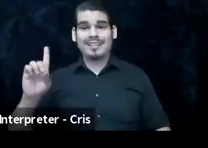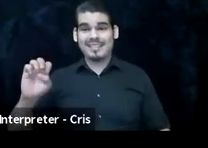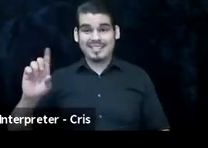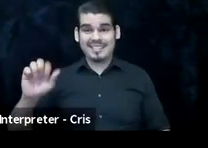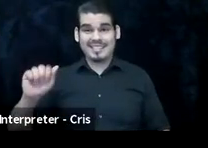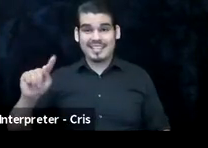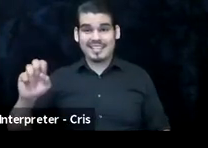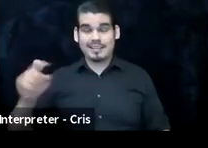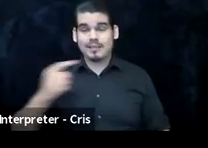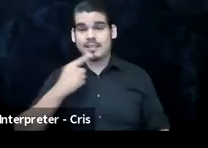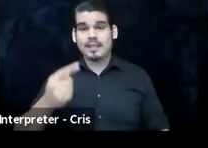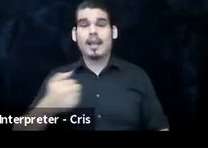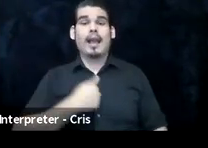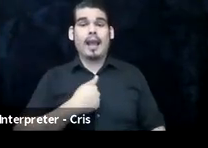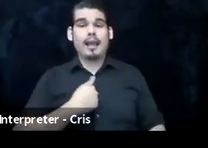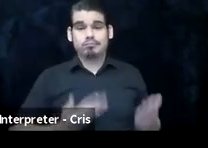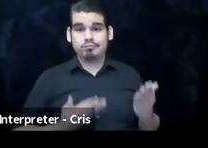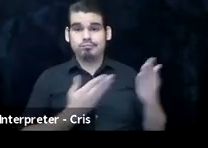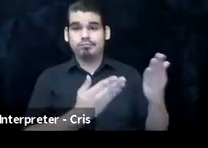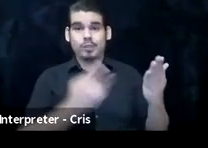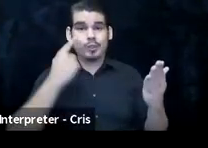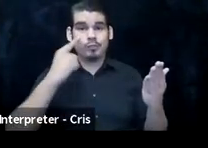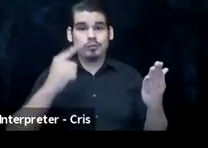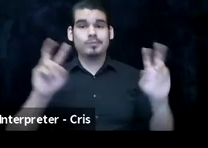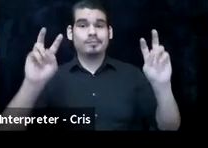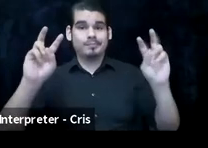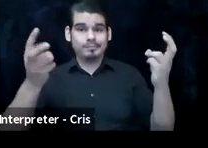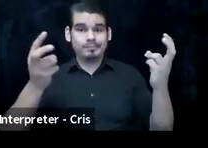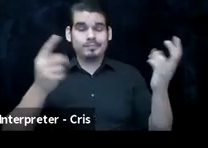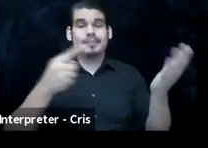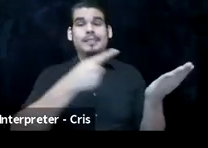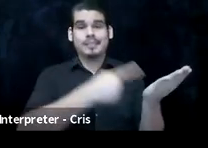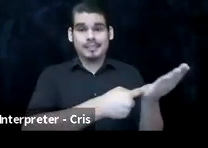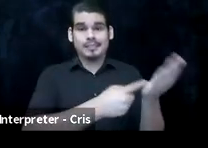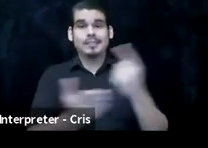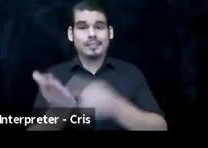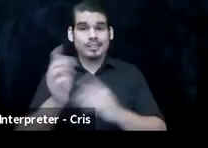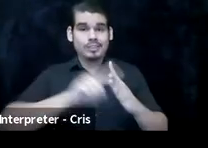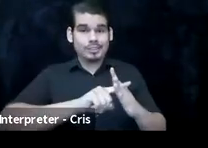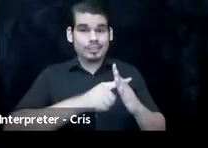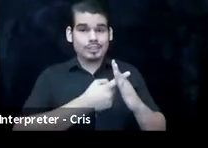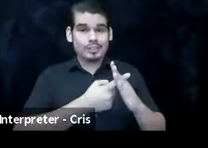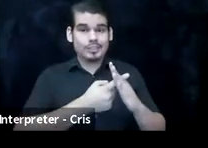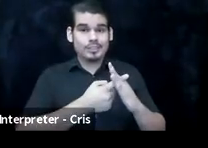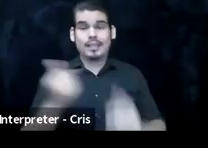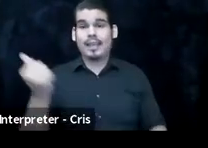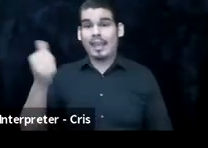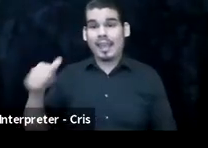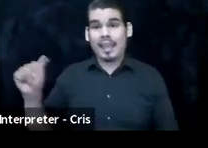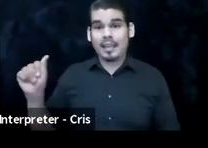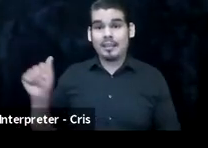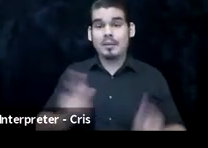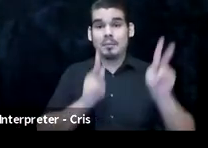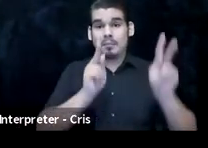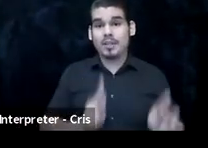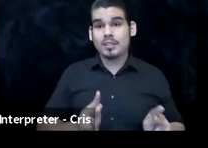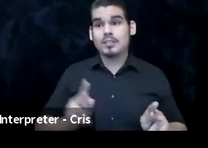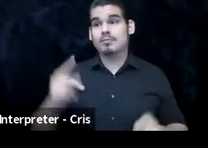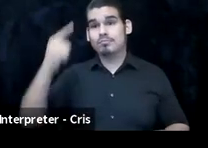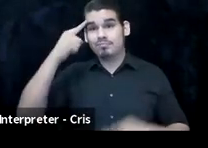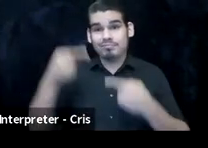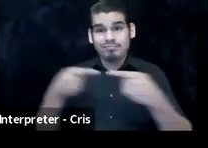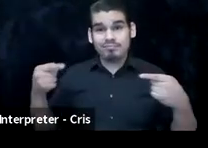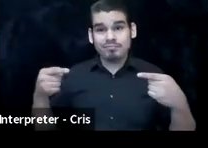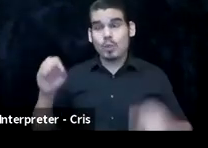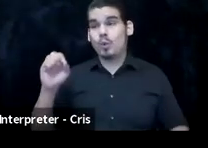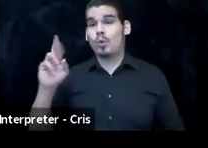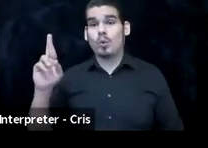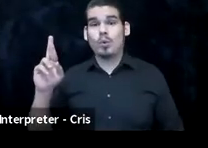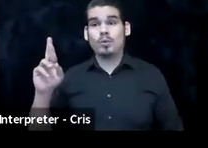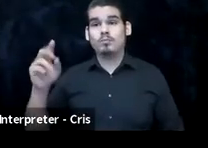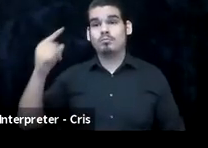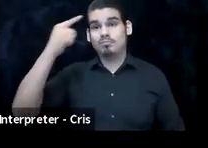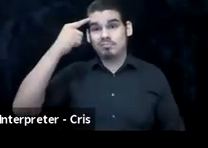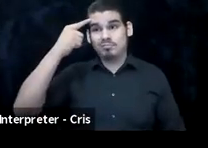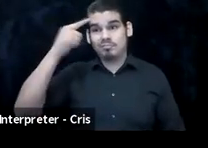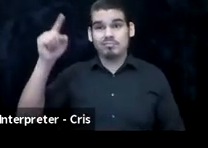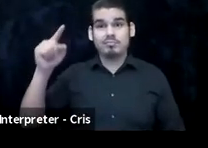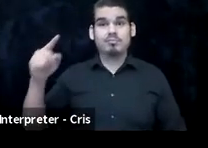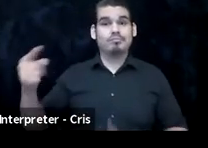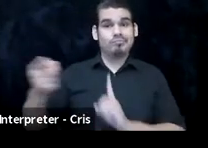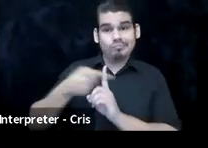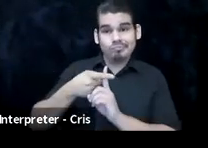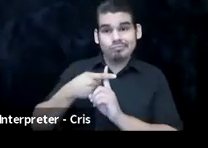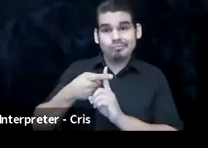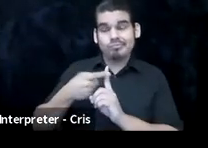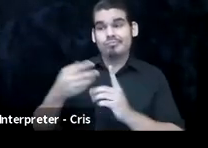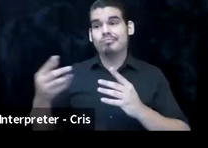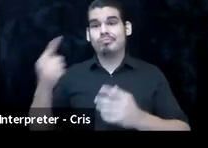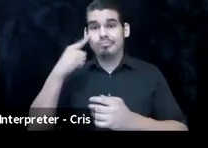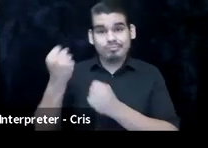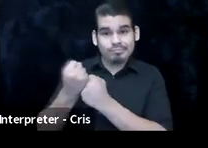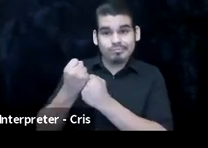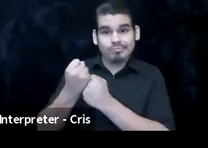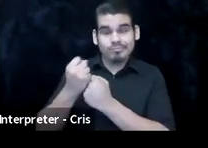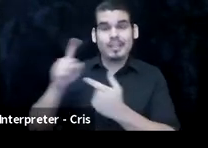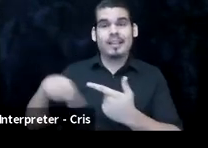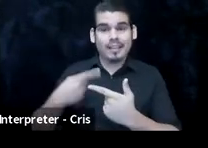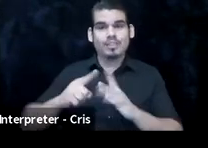Katherine Squire: The Chair will say, is there any objections or discussion at that point of almost all the time, there will be objections or discussion that because, in the objection means a con until that is what opens the floor and so that's when we go alternating between pro and con.